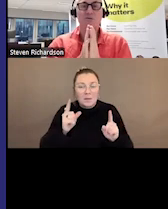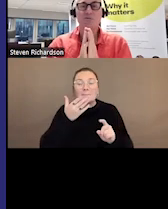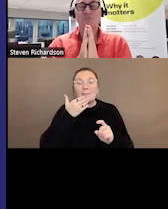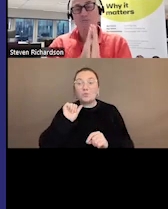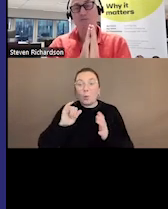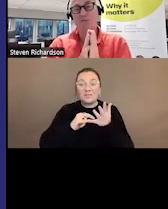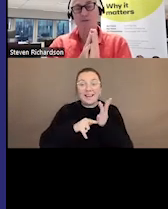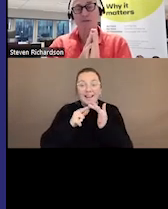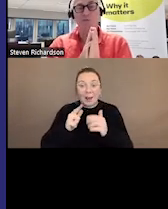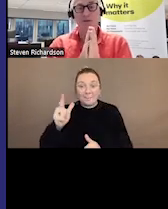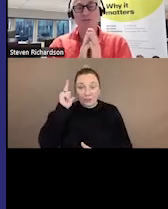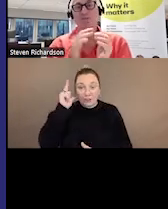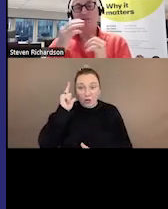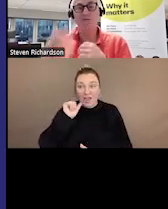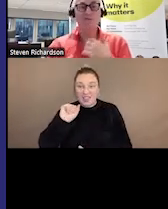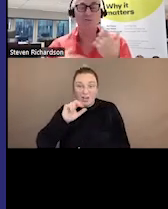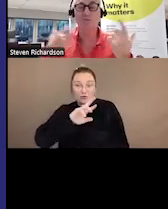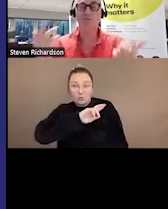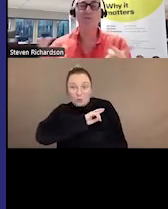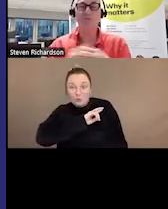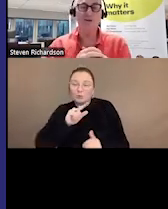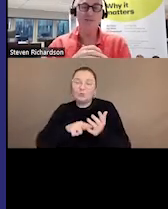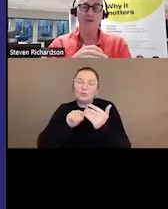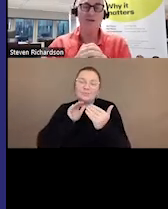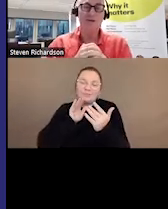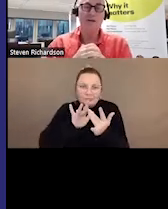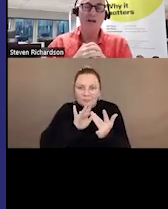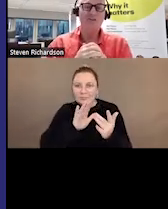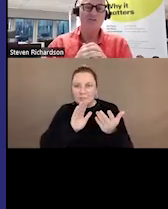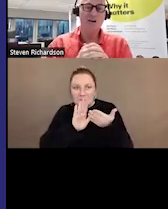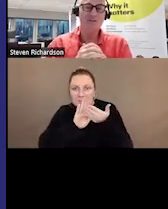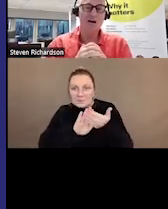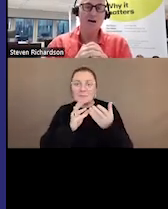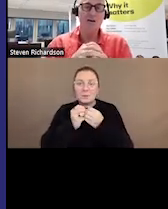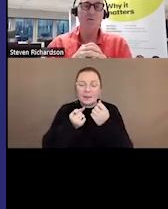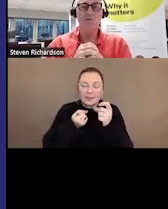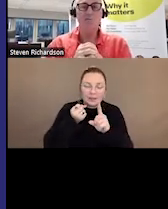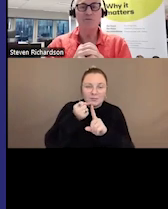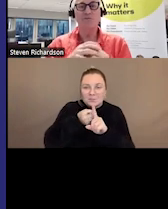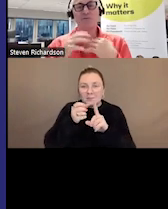whose responsibility really is to assist you with your fundraising and to try to help you with your